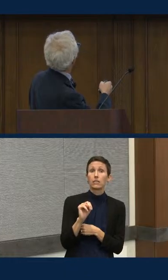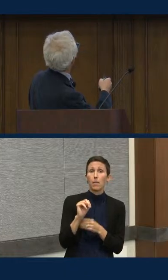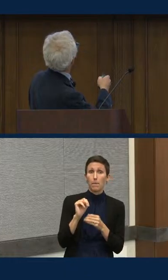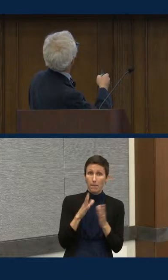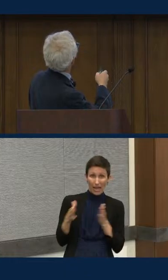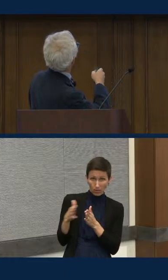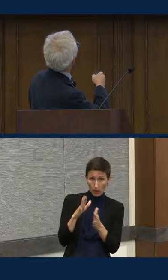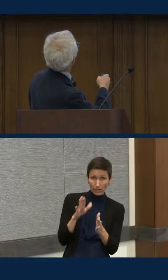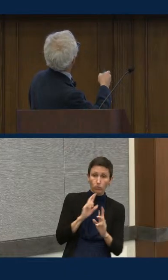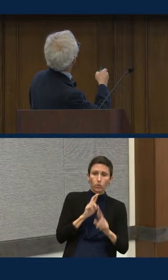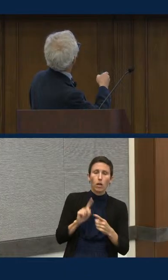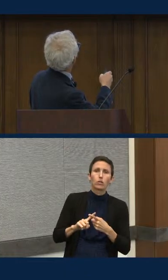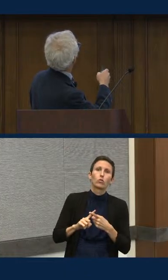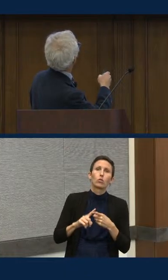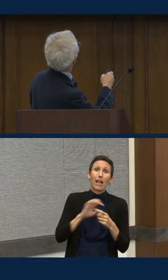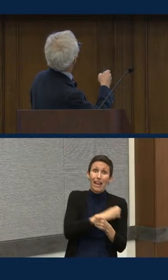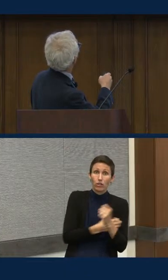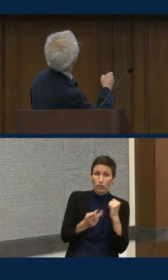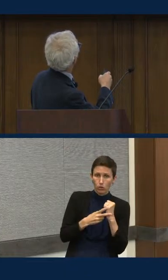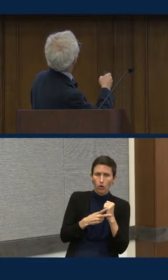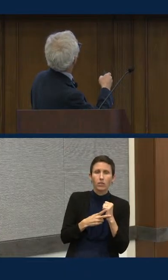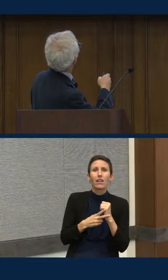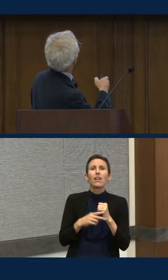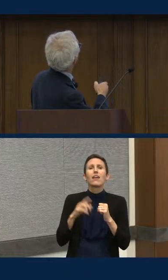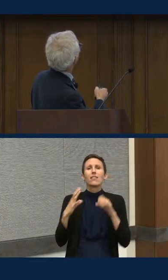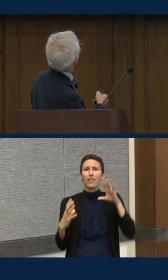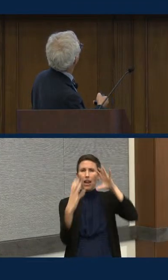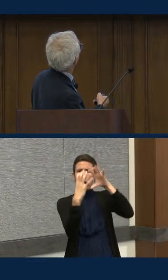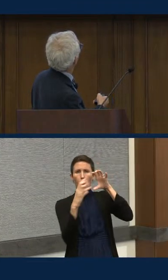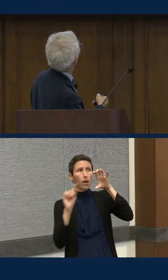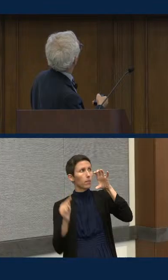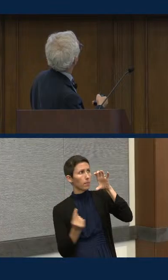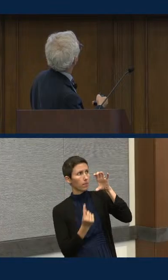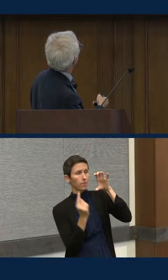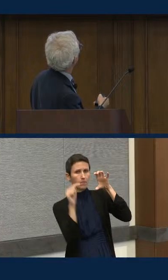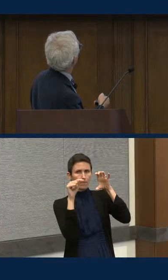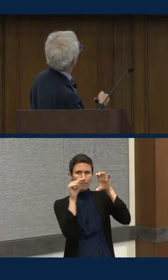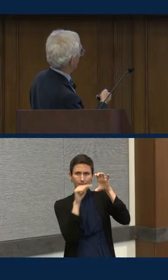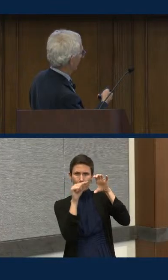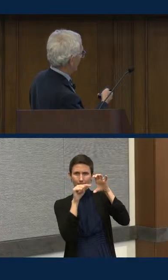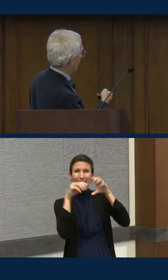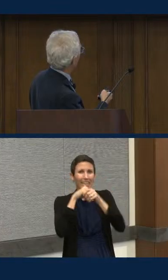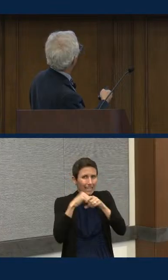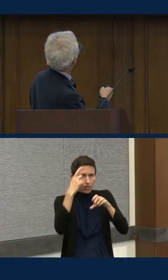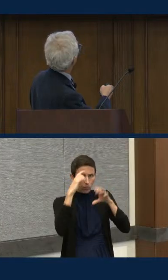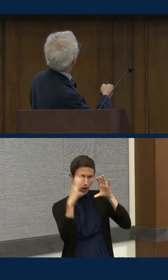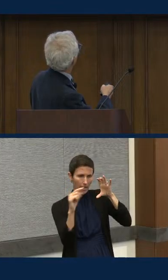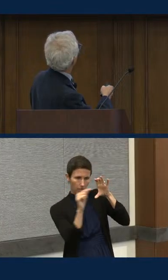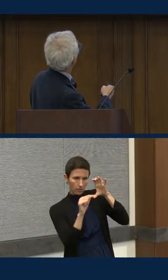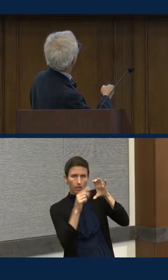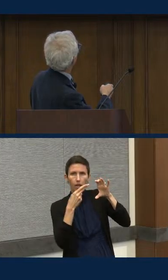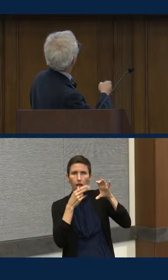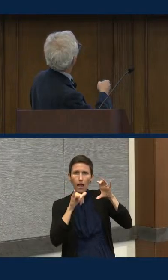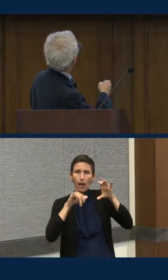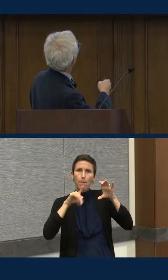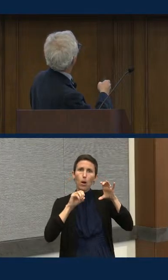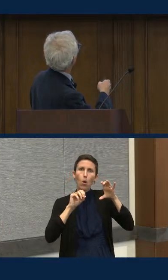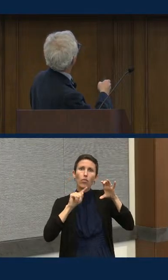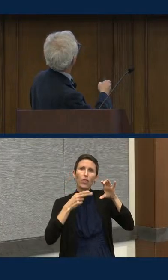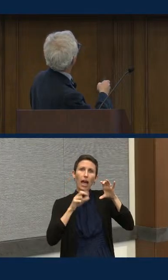homeostasis are located deeper in the brain in the hypothalamus and other regions. But in order